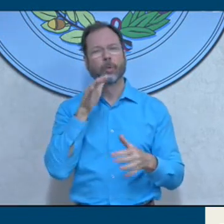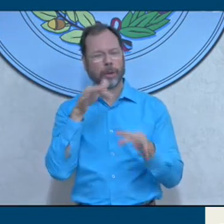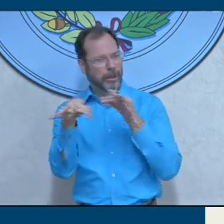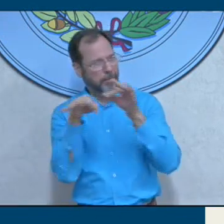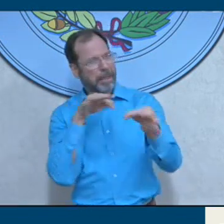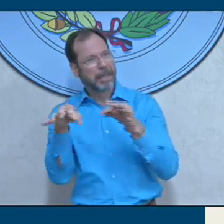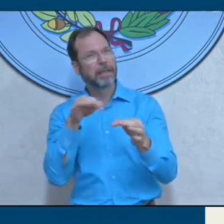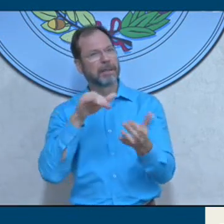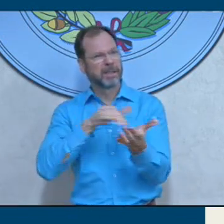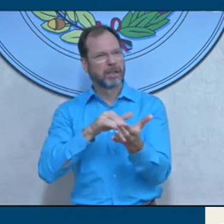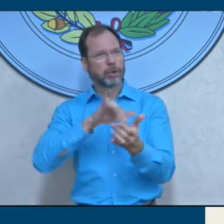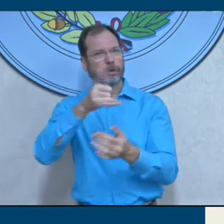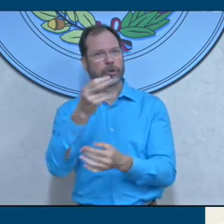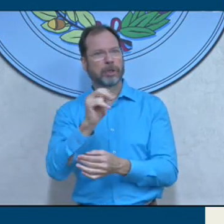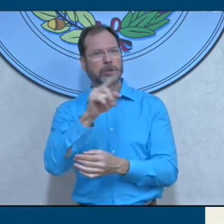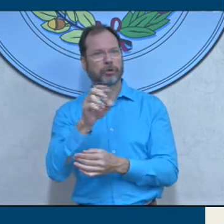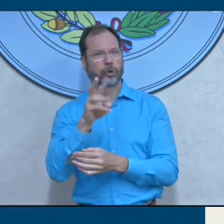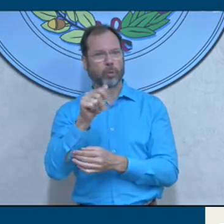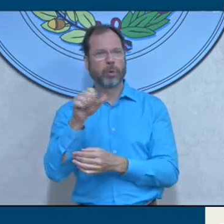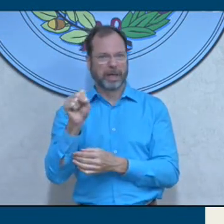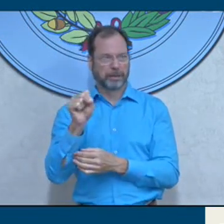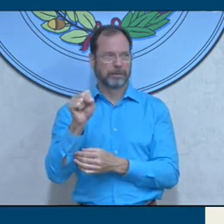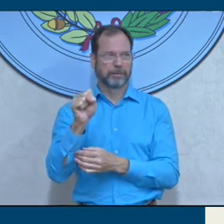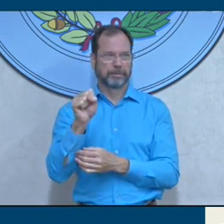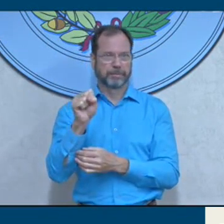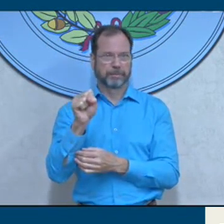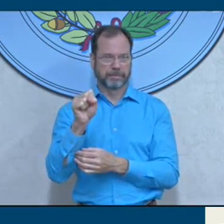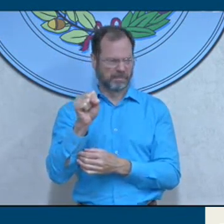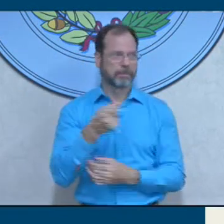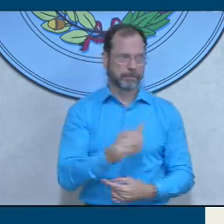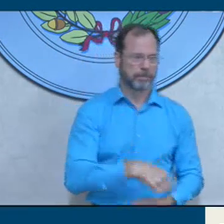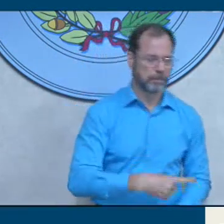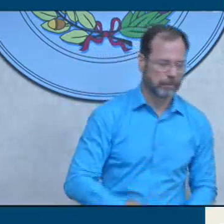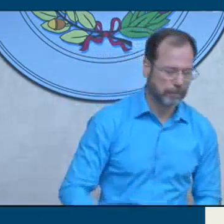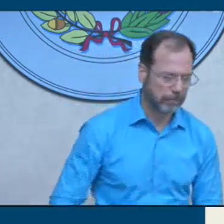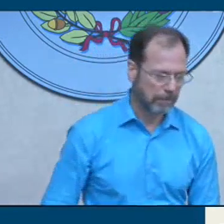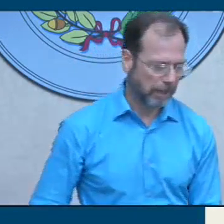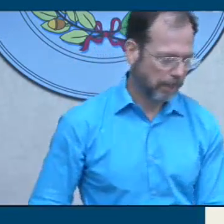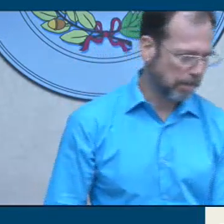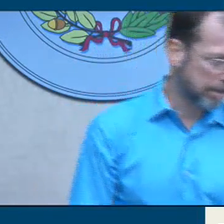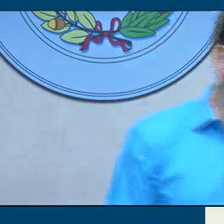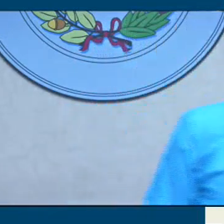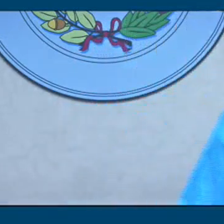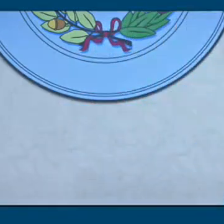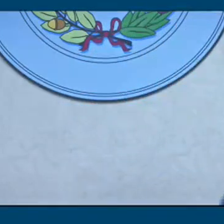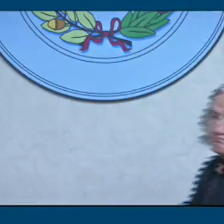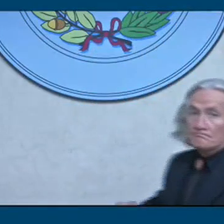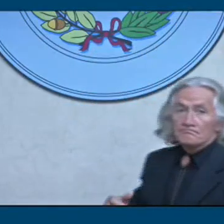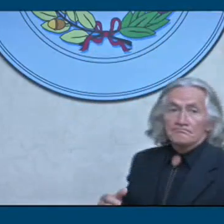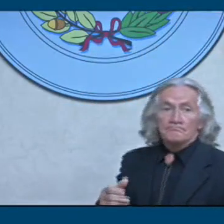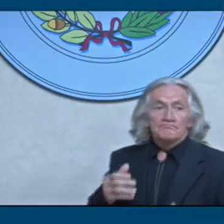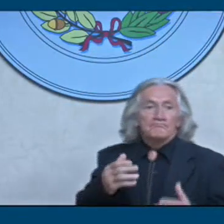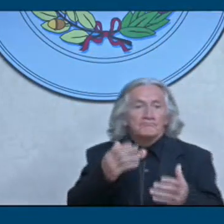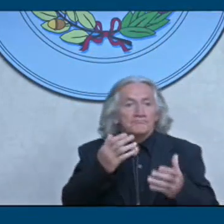COVID-19. THE GOOD NEWS IS I HAVE GOOD NEWS FOR YOU. YOU KNOW WILL BE EXPLAINED TO YOU.